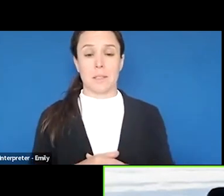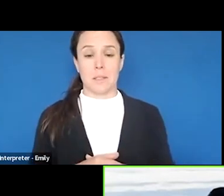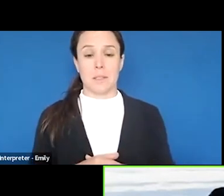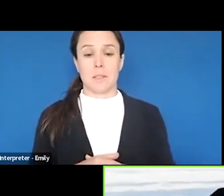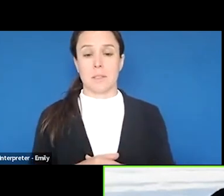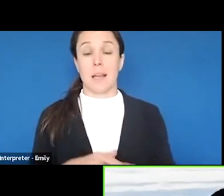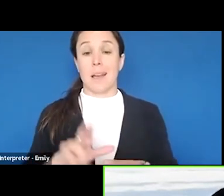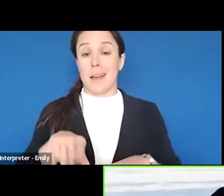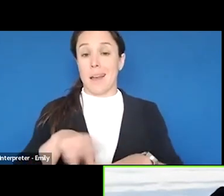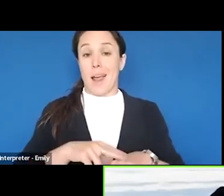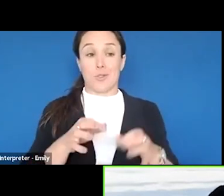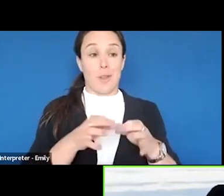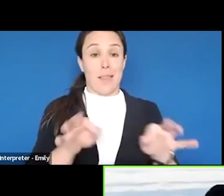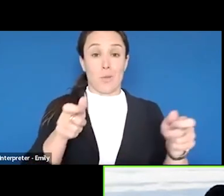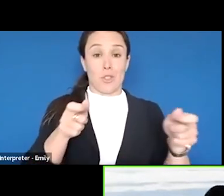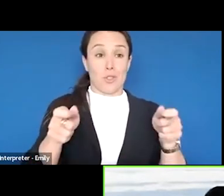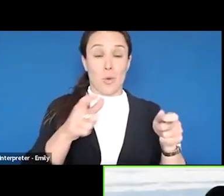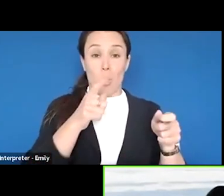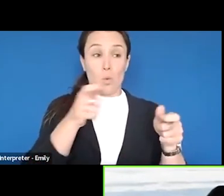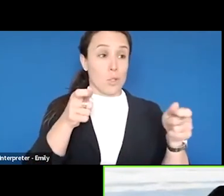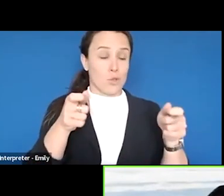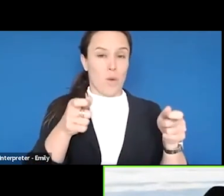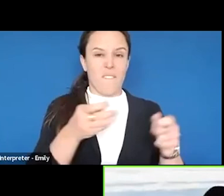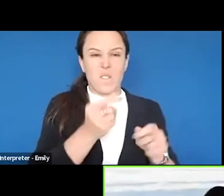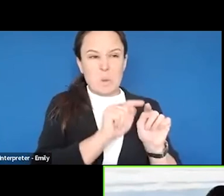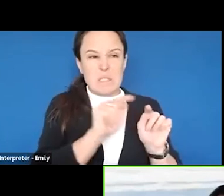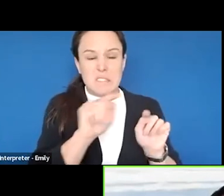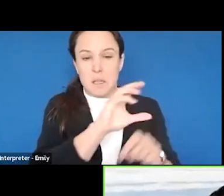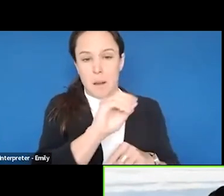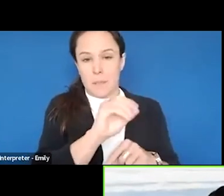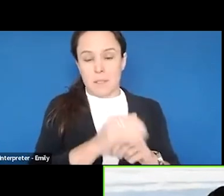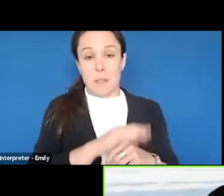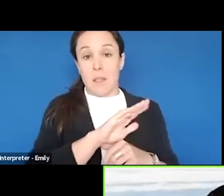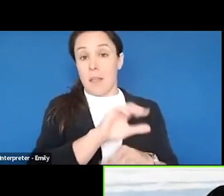is in the hands of a few companies. So what we're doing -- all the work we're doing is open source.